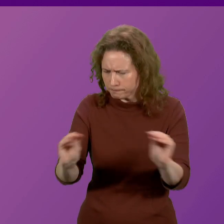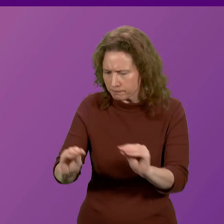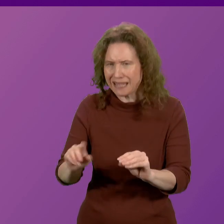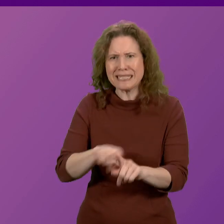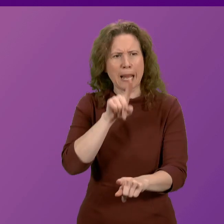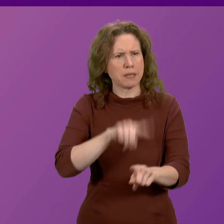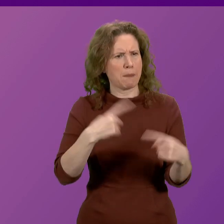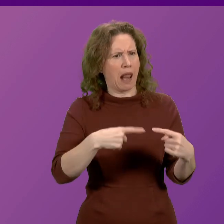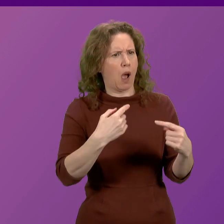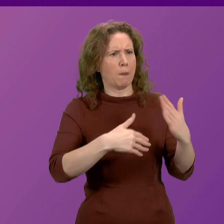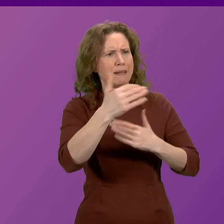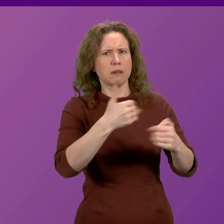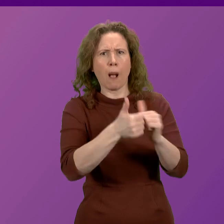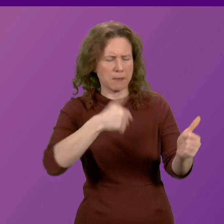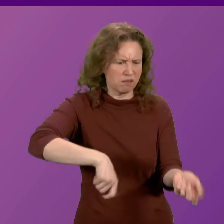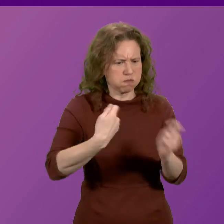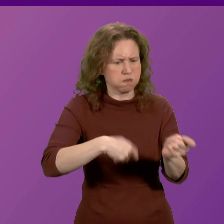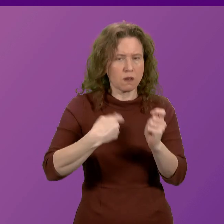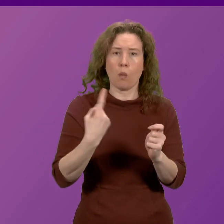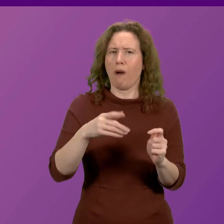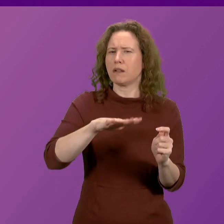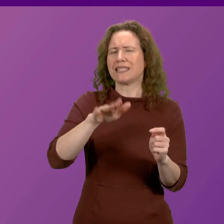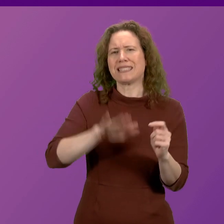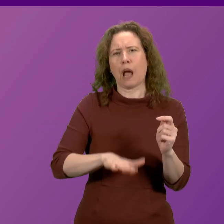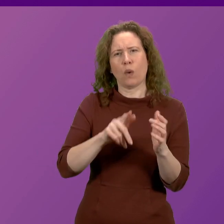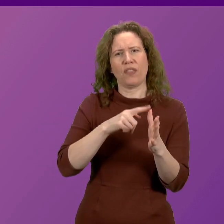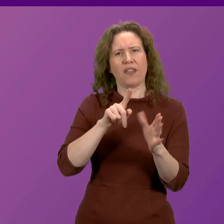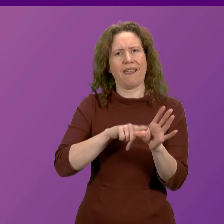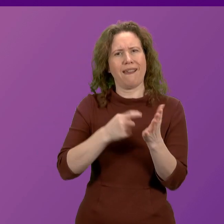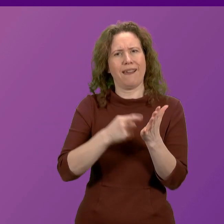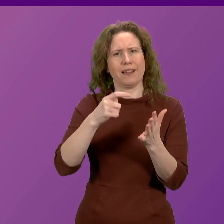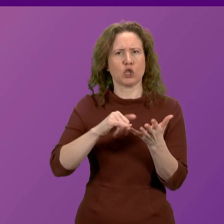up. Constituents at Barrhill in South Ayrshire are concerned about the significant removal of